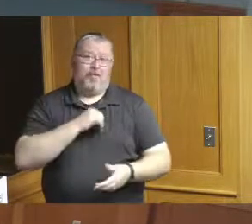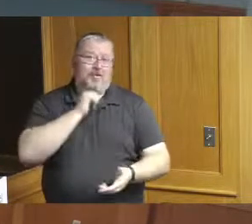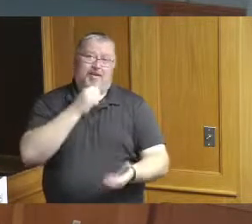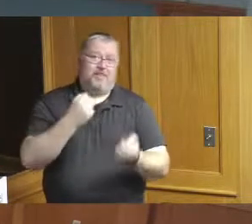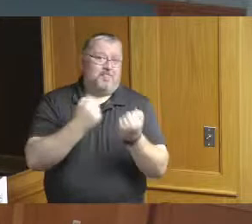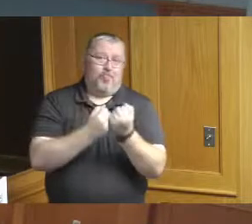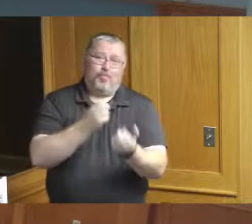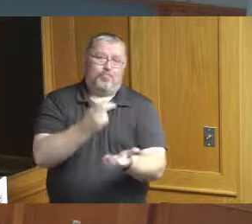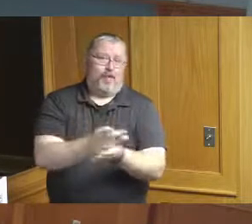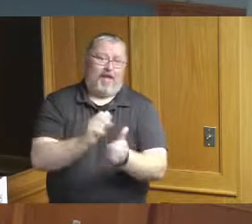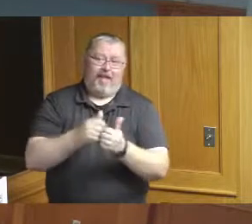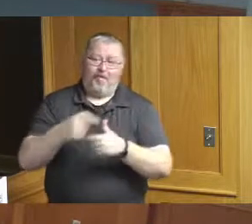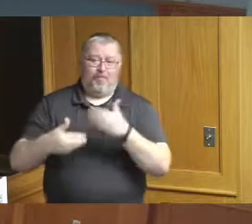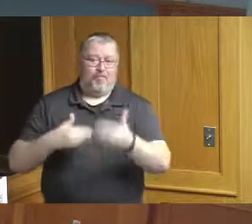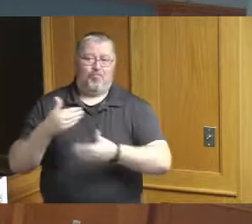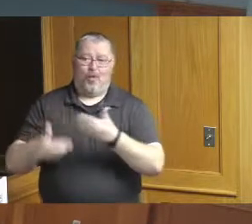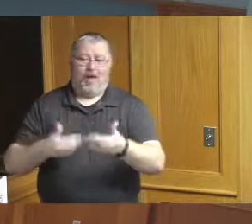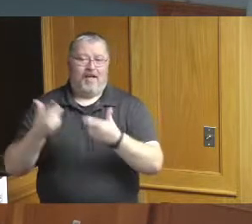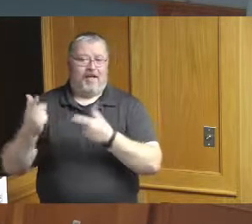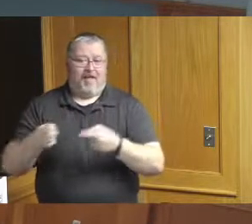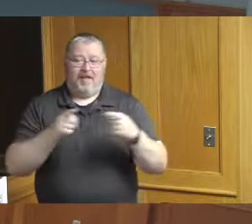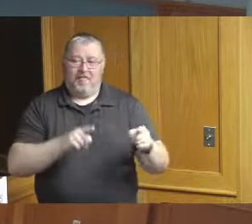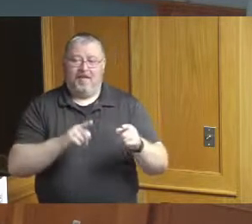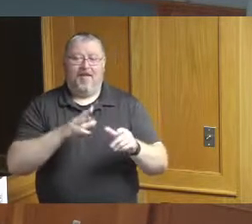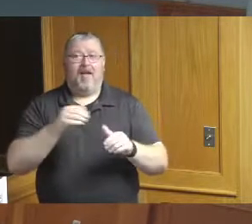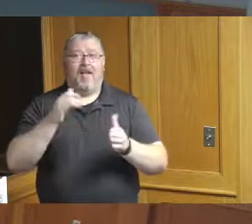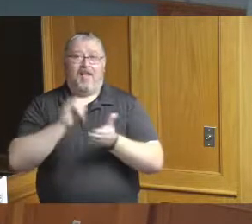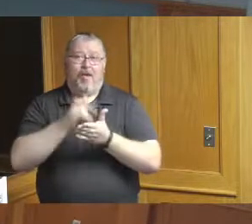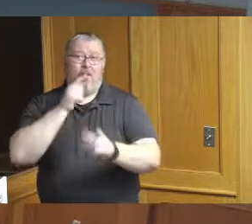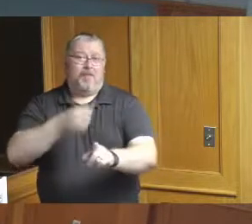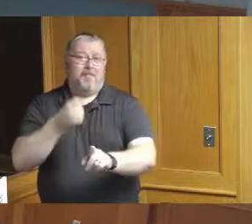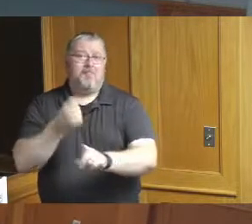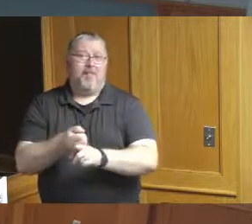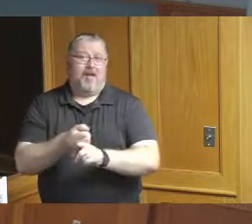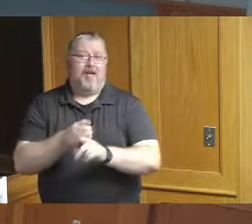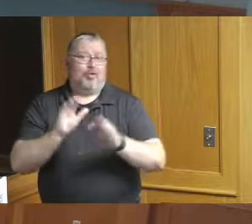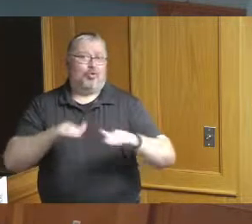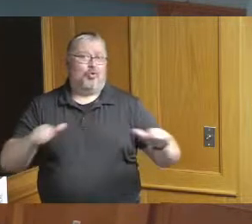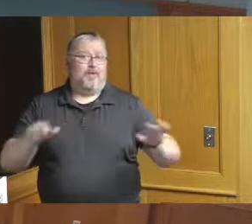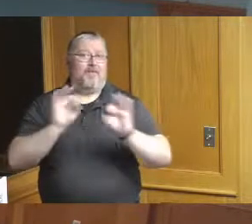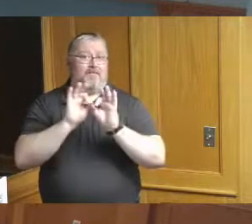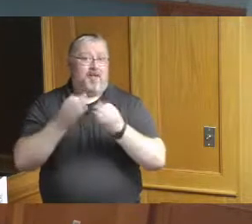how this process took place and how it's going to impact the children's family communities in